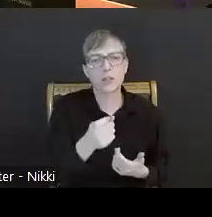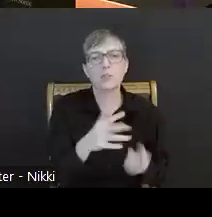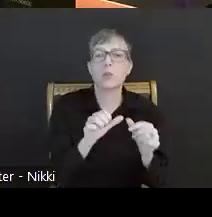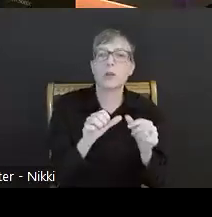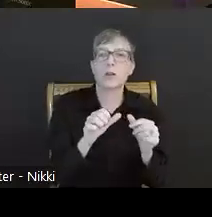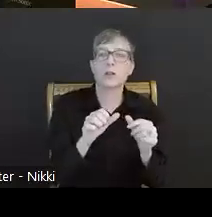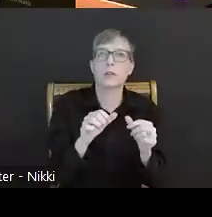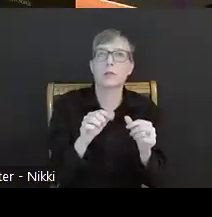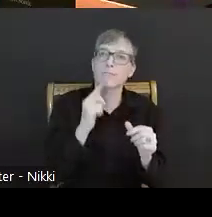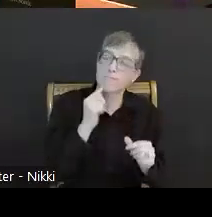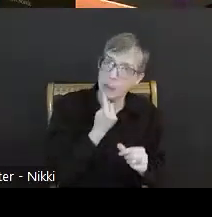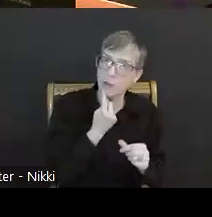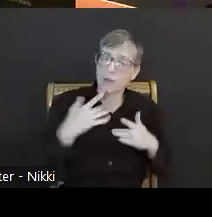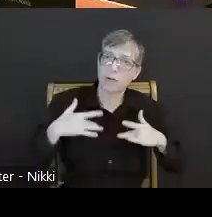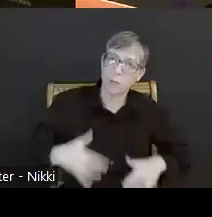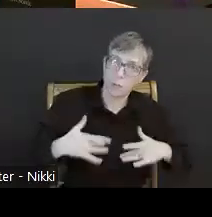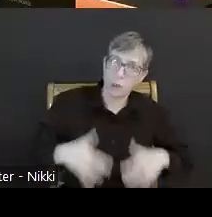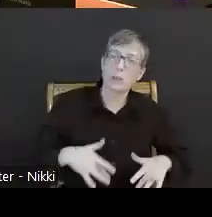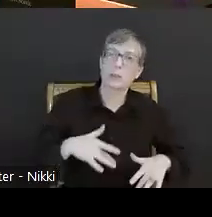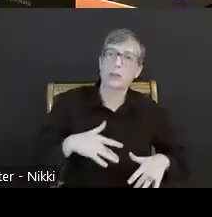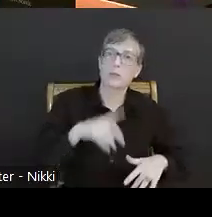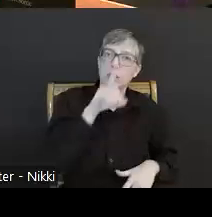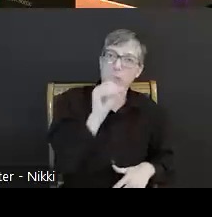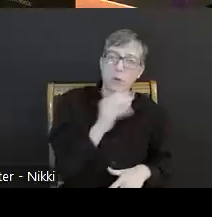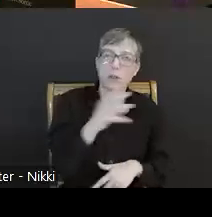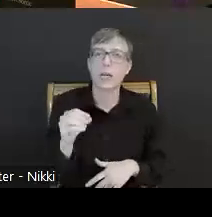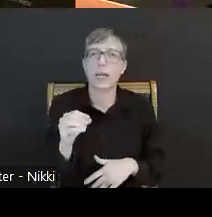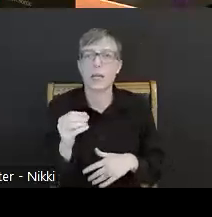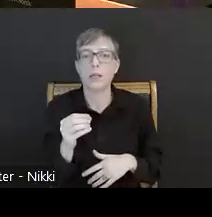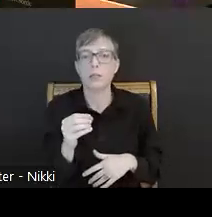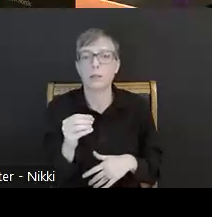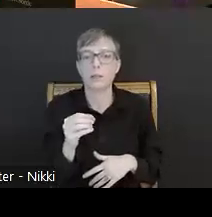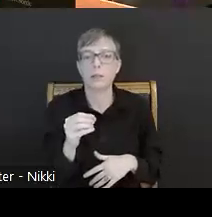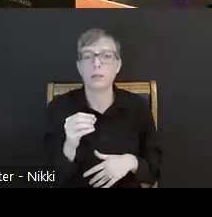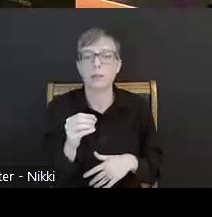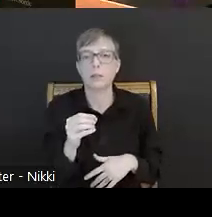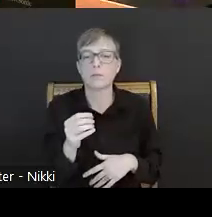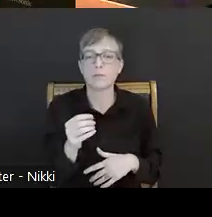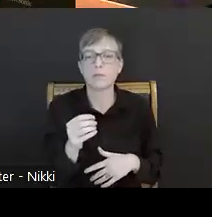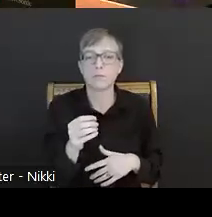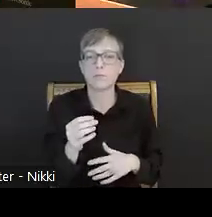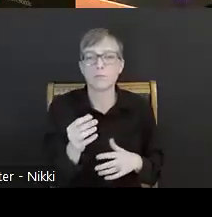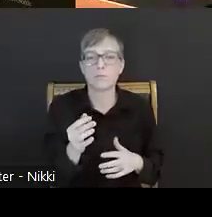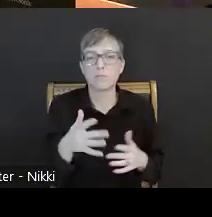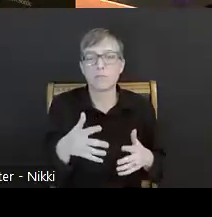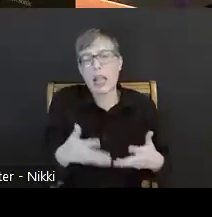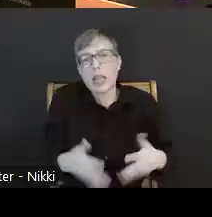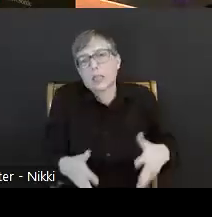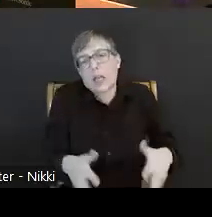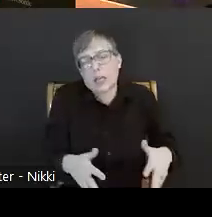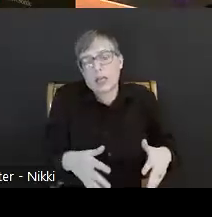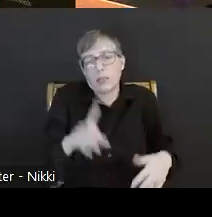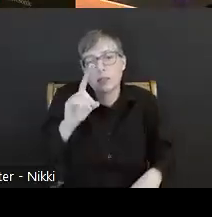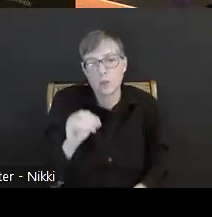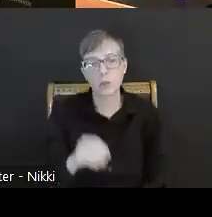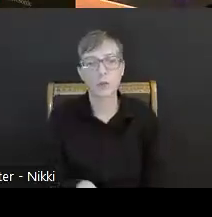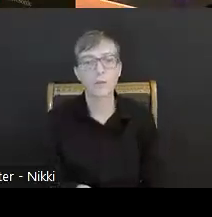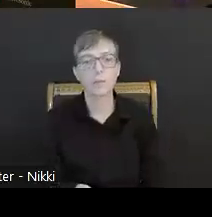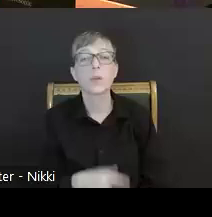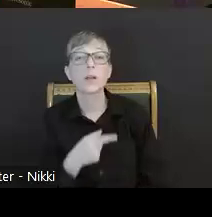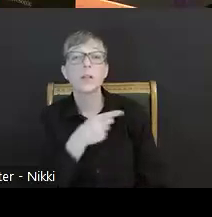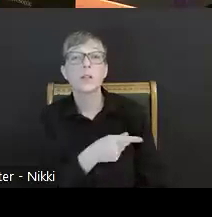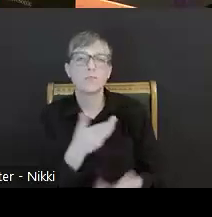disorder she had history of treatment for mental health issues that goes back about 20 years and